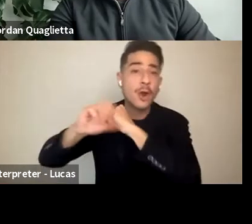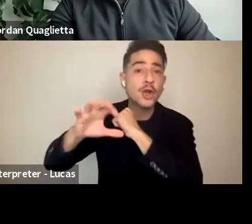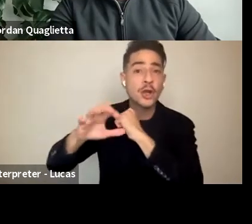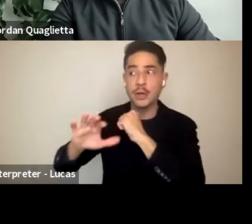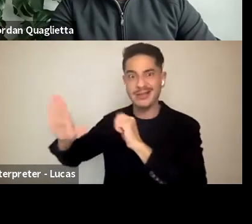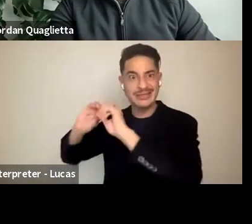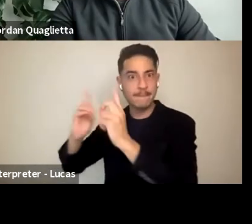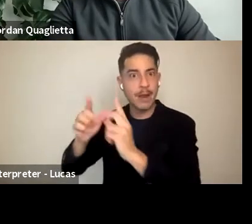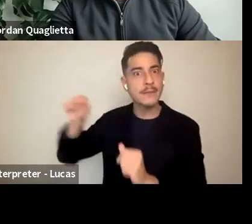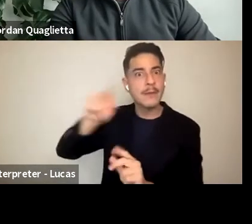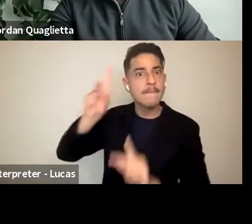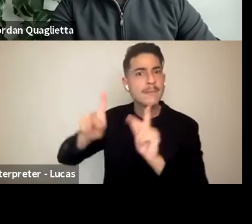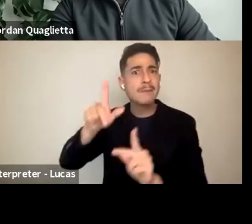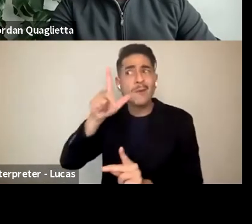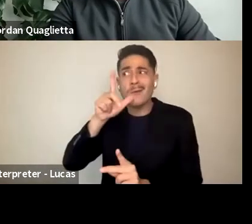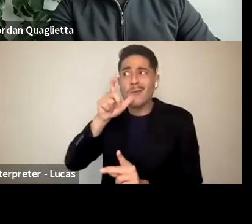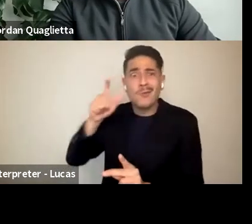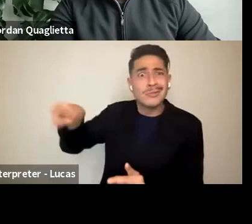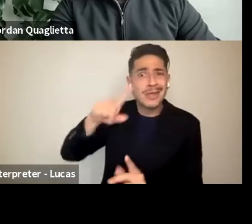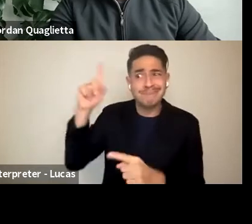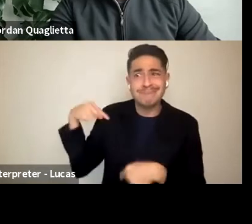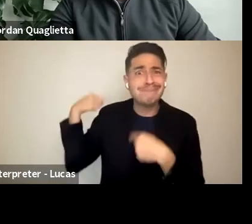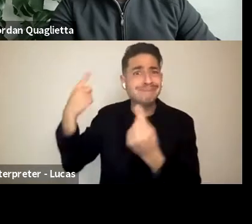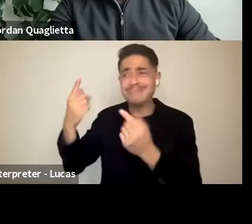people who spend their days focused on the business goals